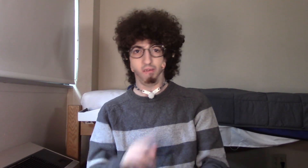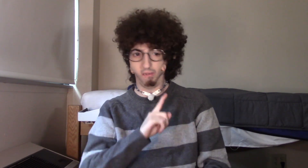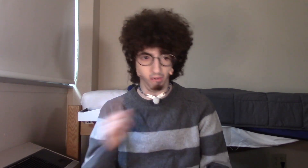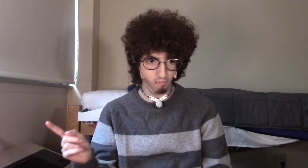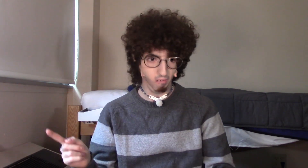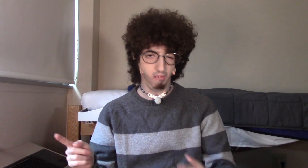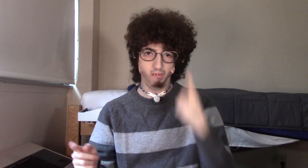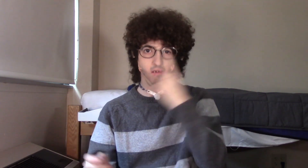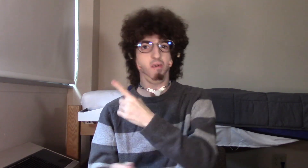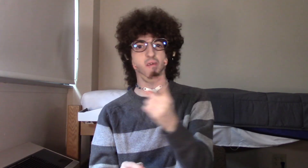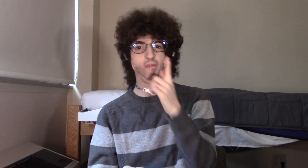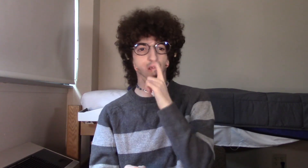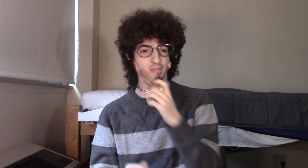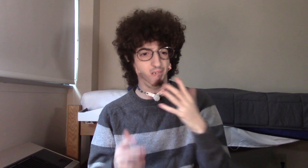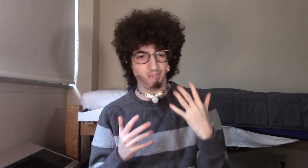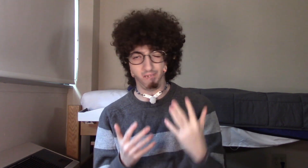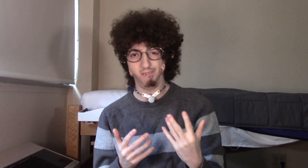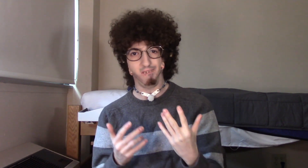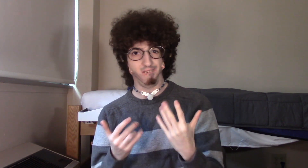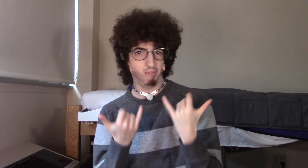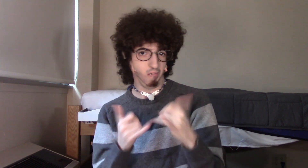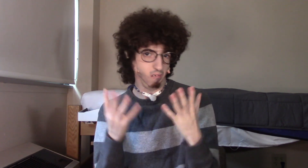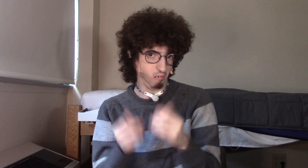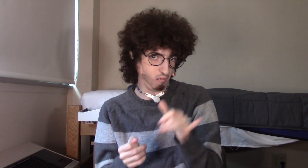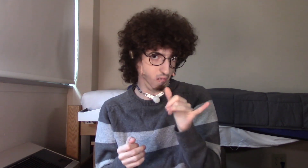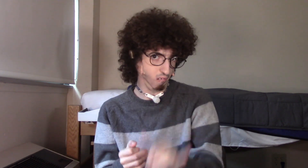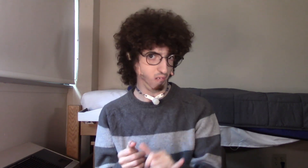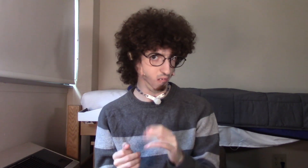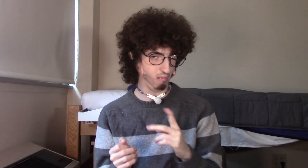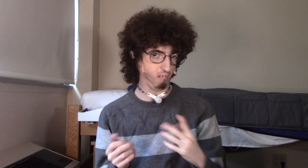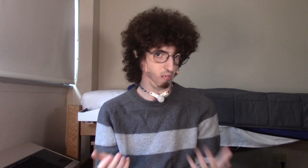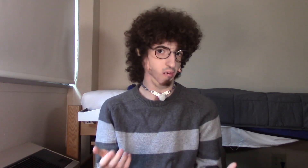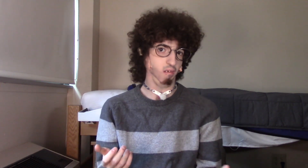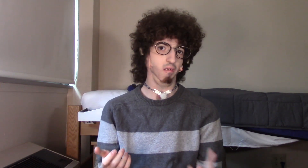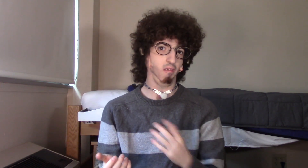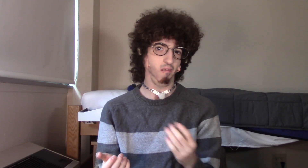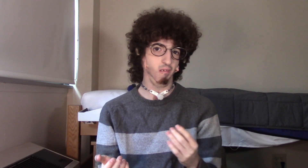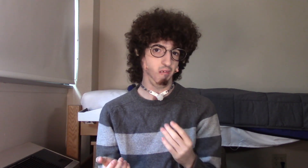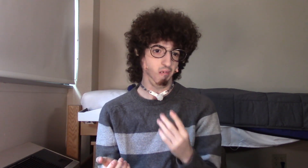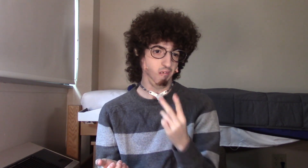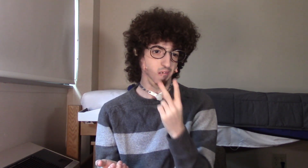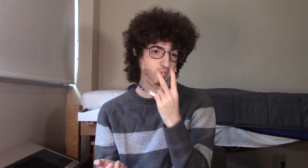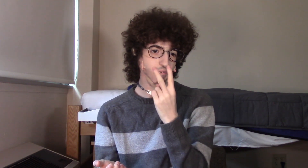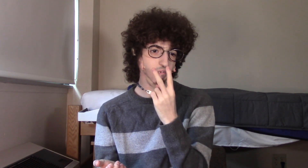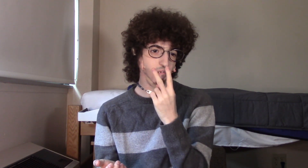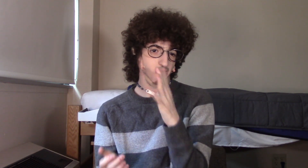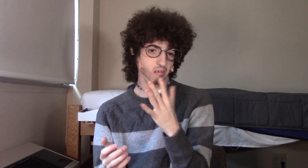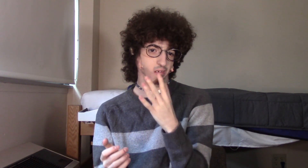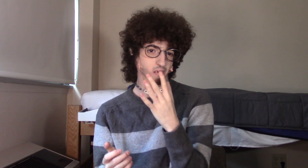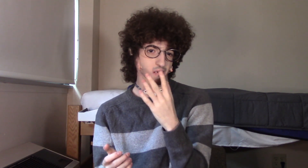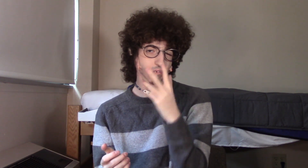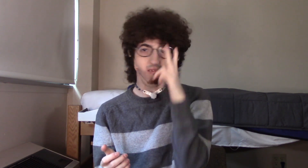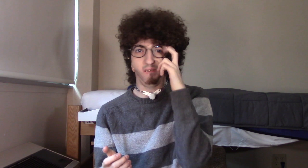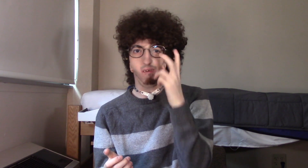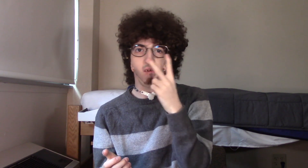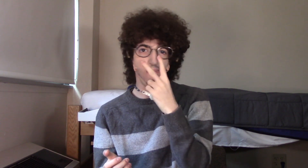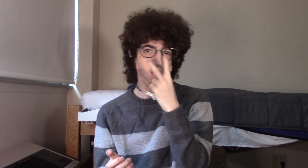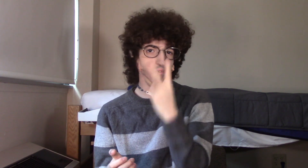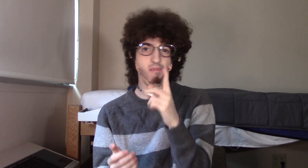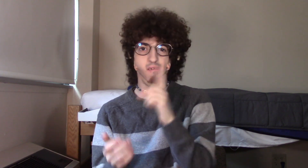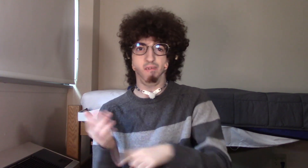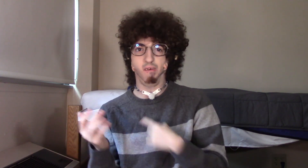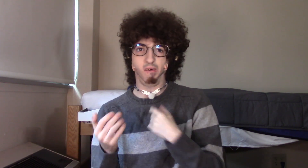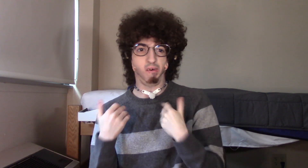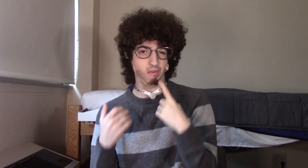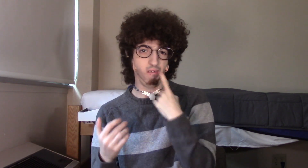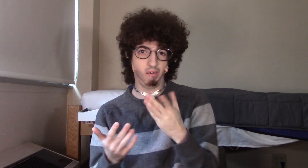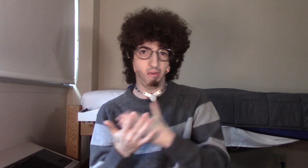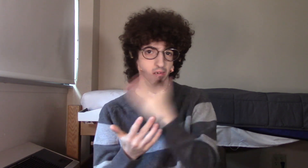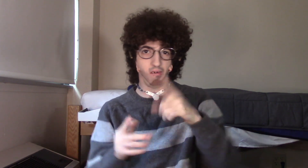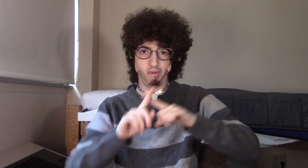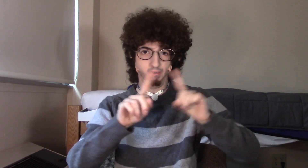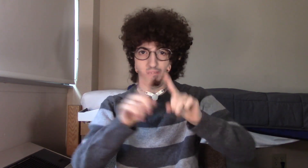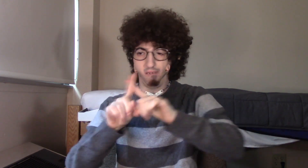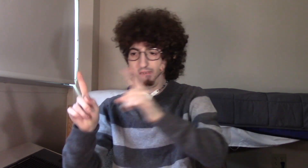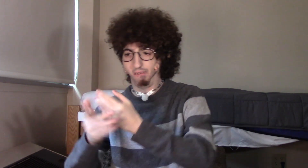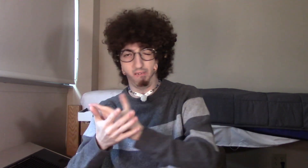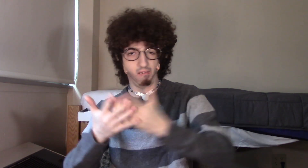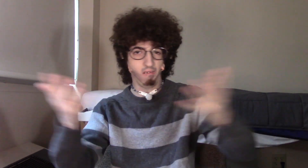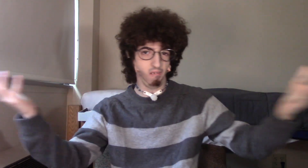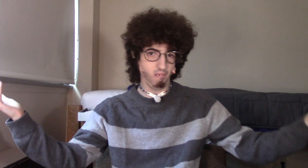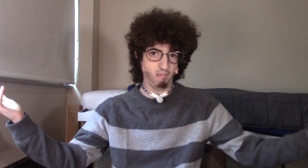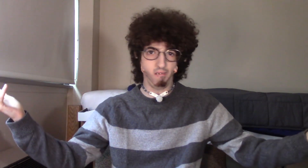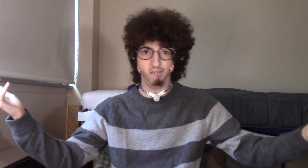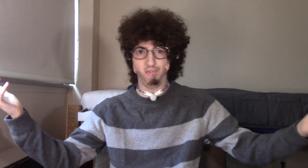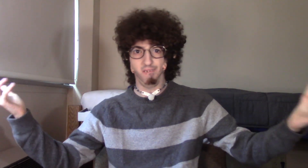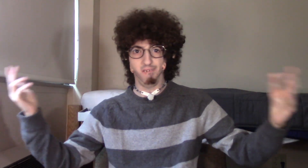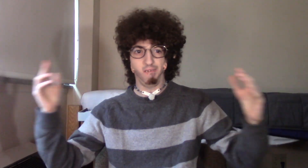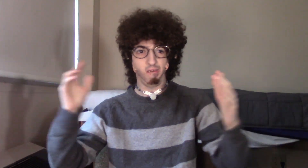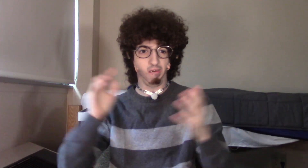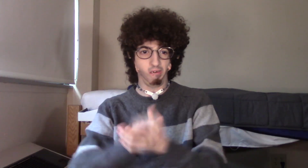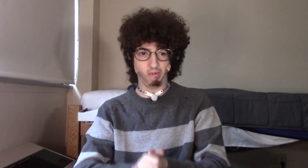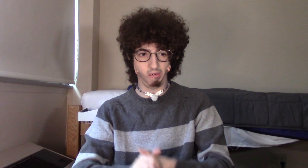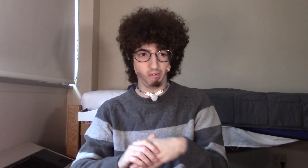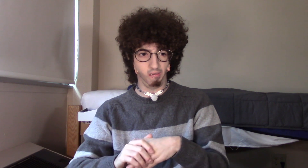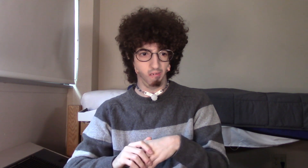But for those of you who still want to stick around and hear and see what I have to say on all these different things